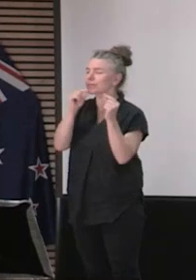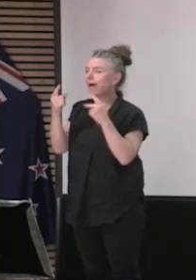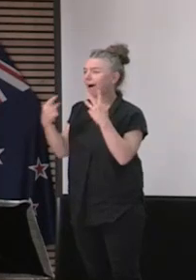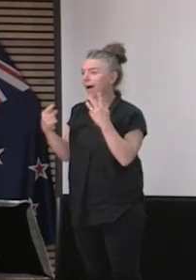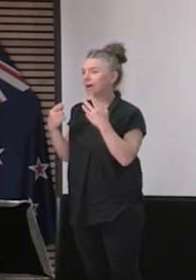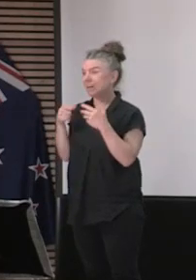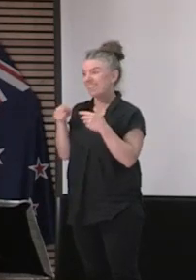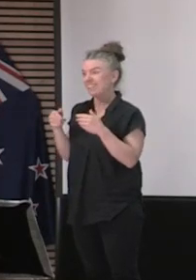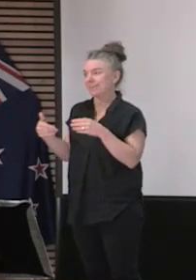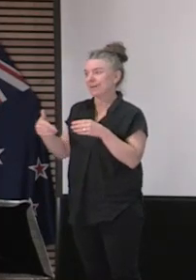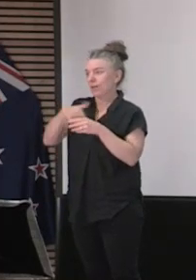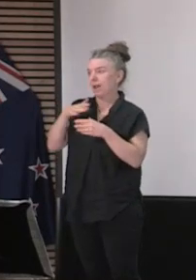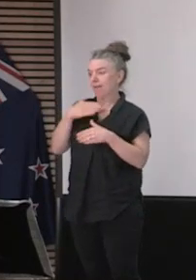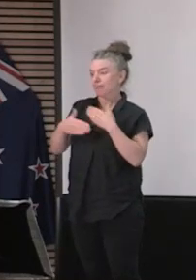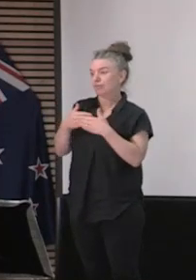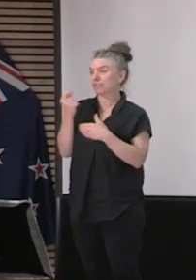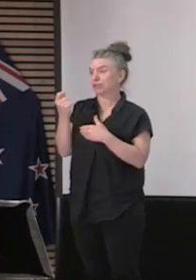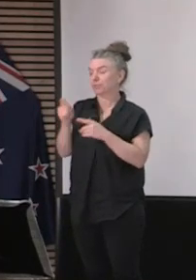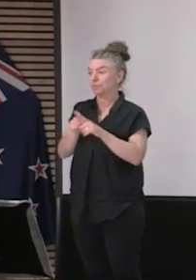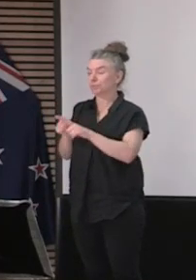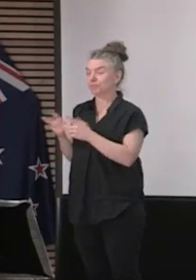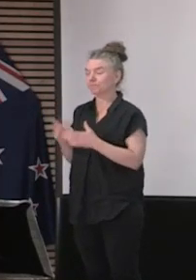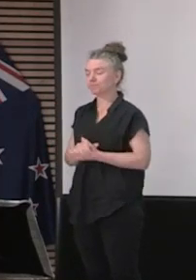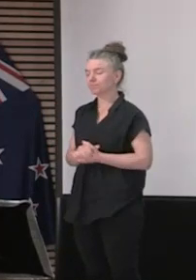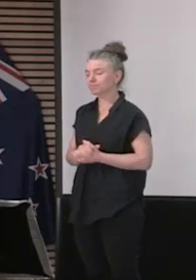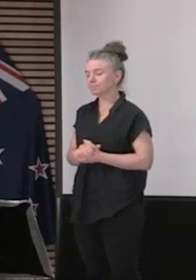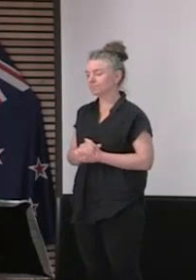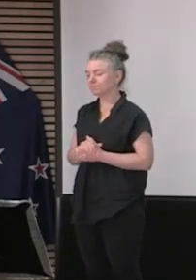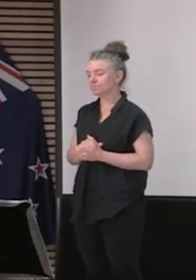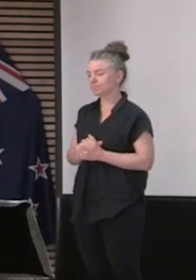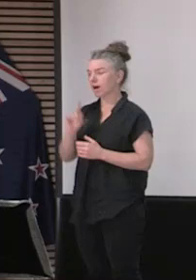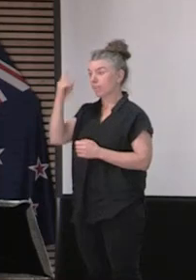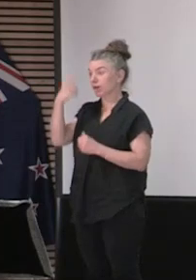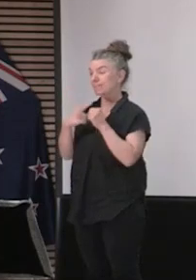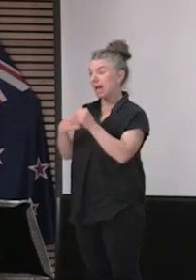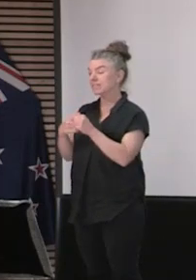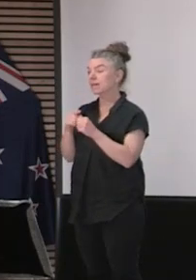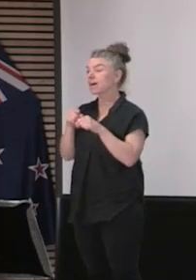And that's somethingthat we're adding into theprocess as well. I think it'sreally important, when youthink about contact tracingis, think about before